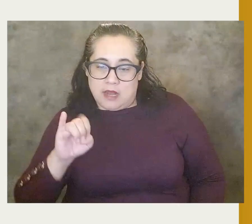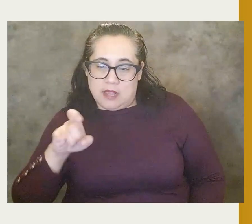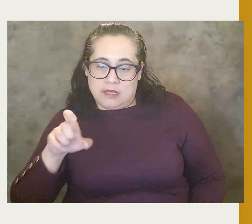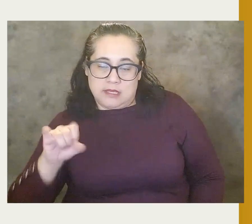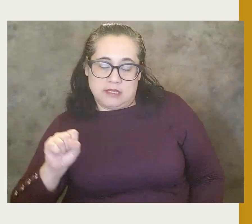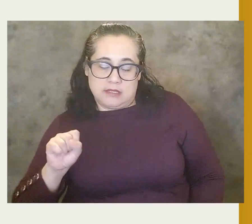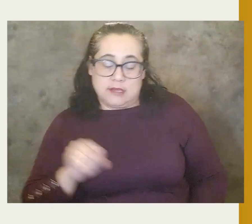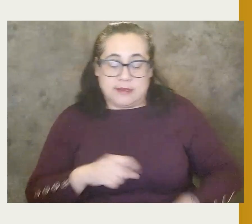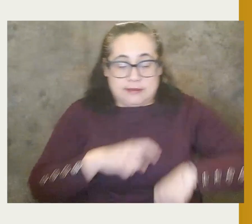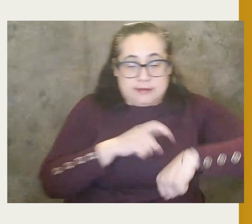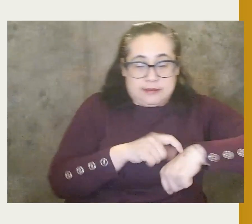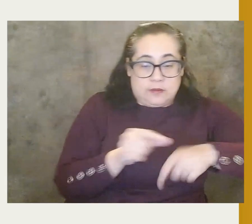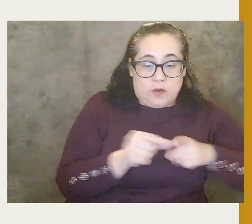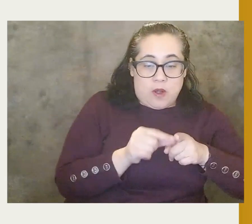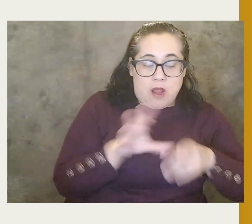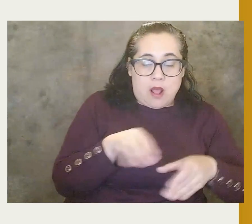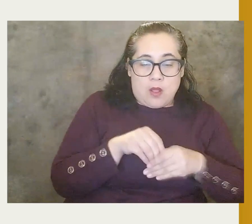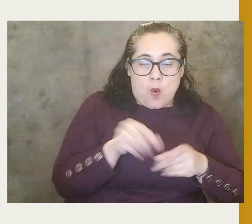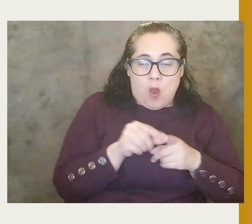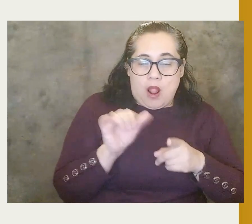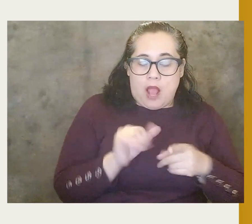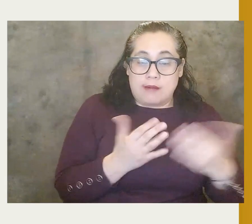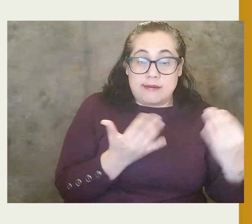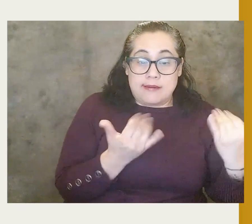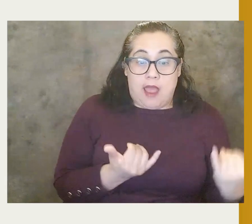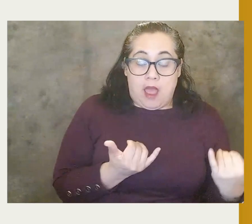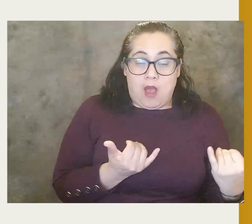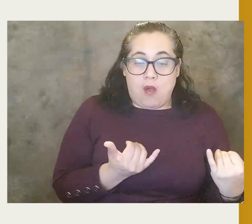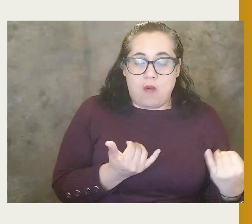Temporal words include words like now, then, and today.